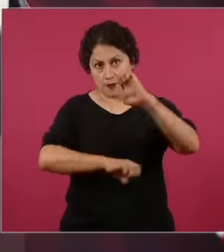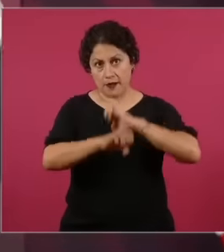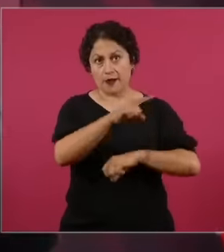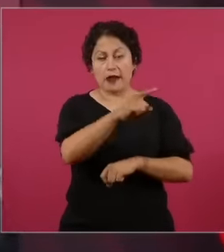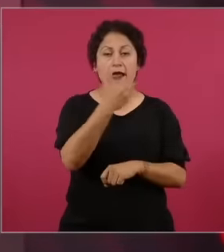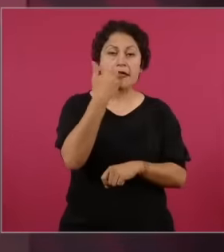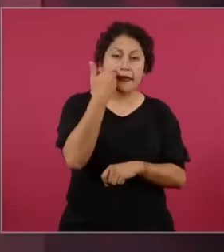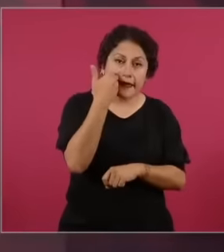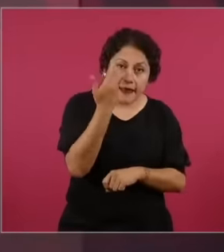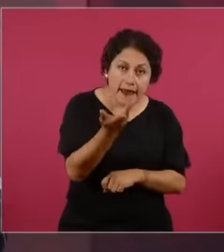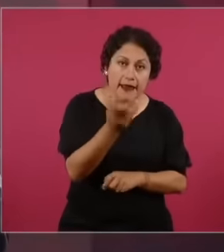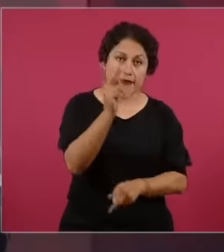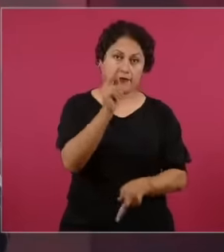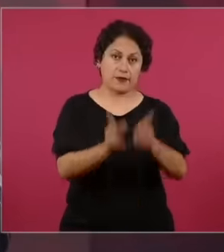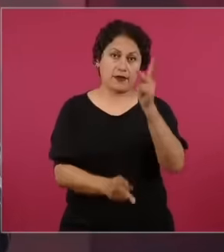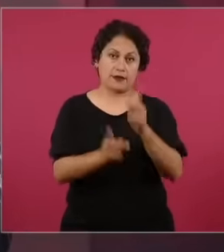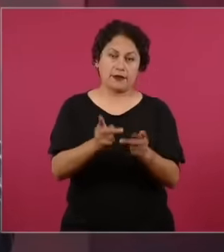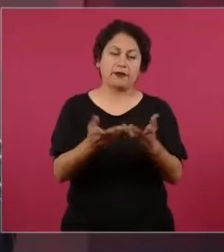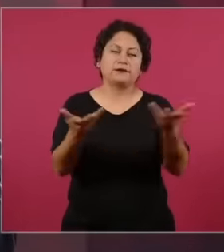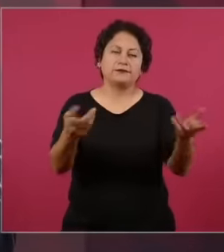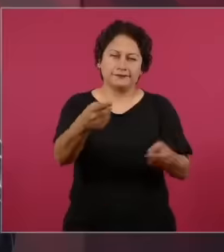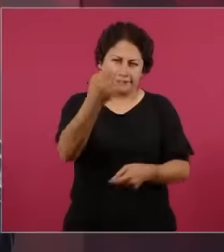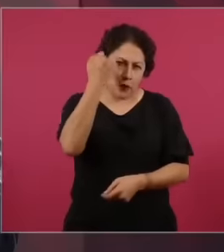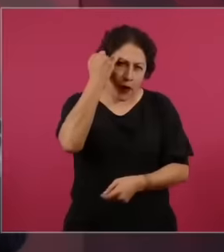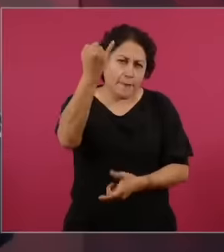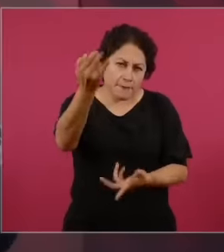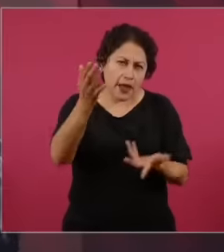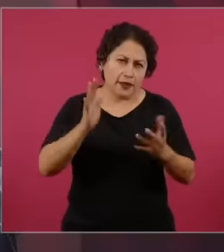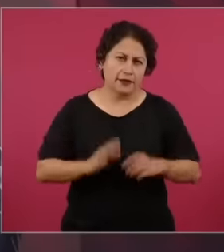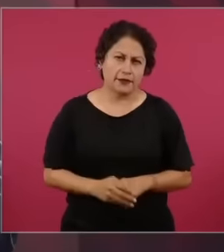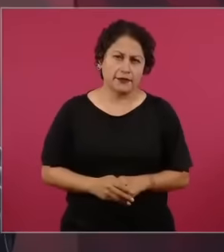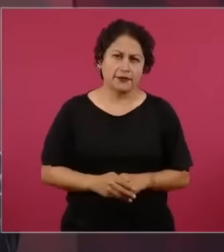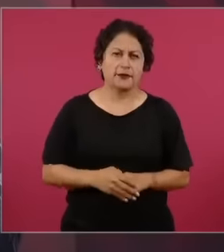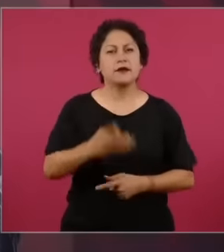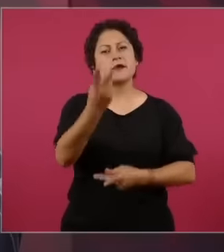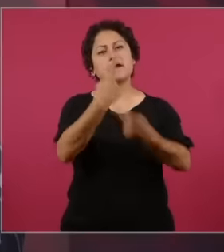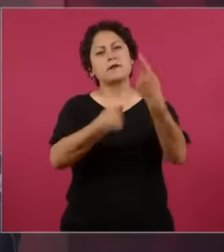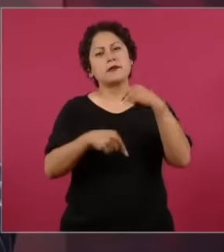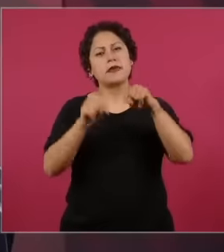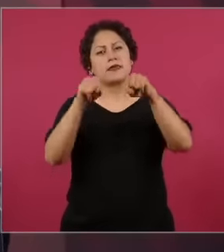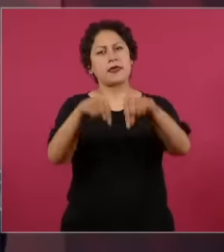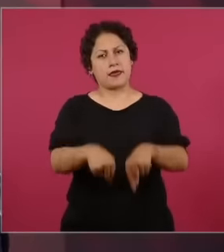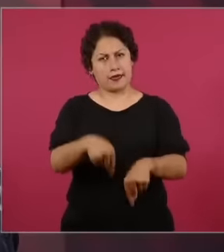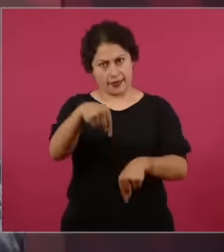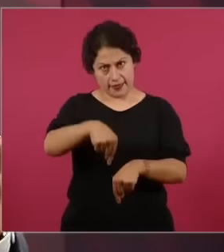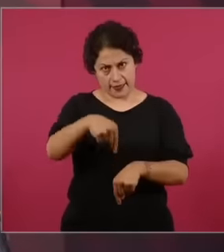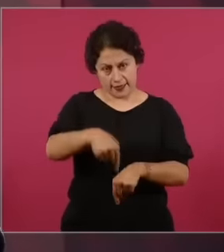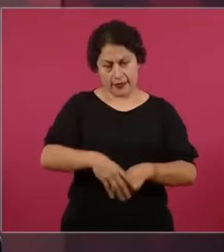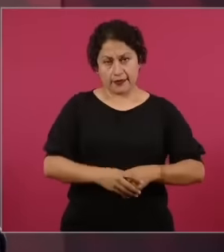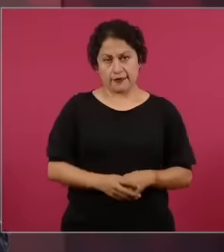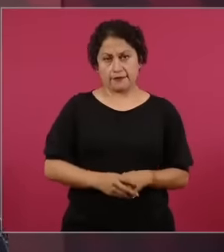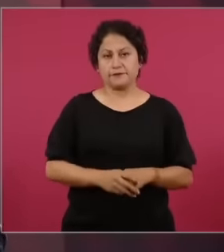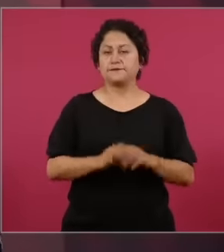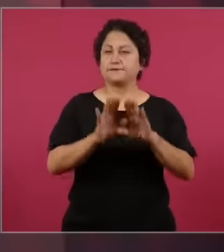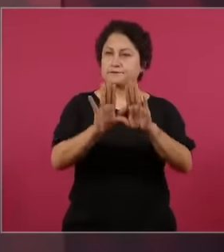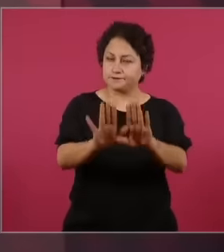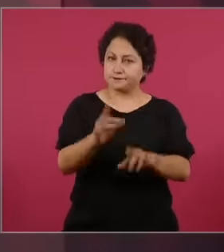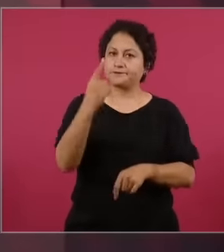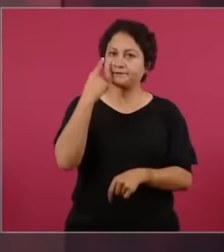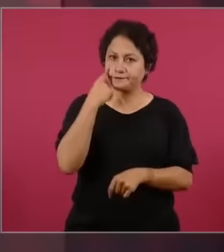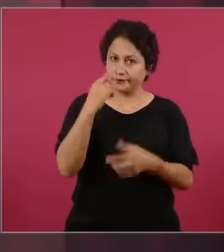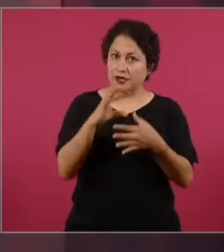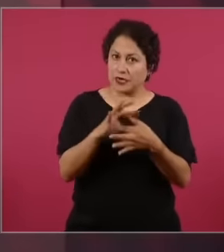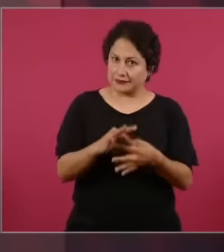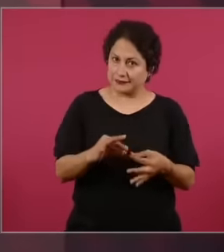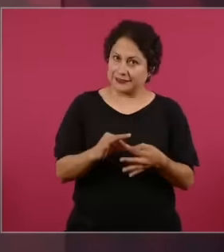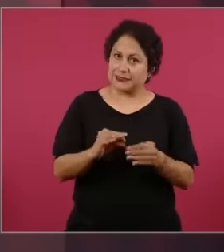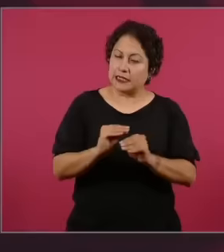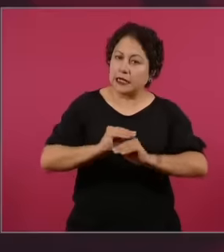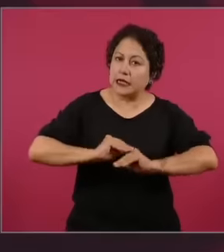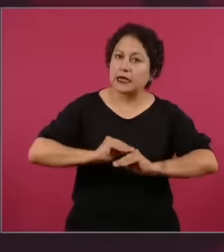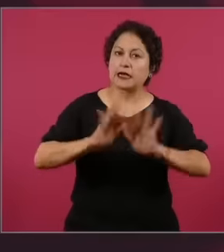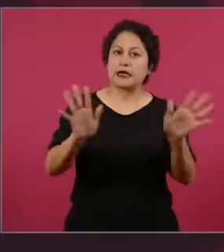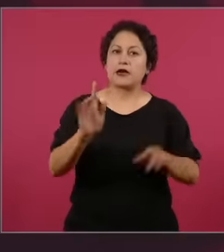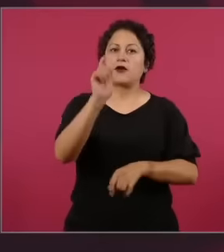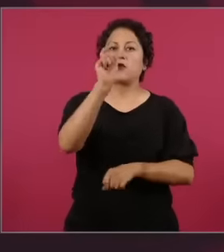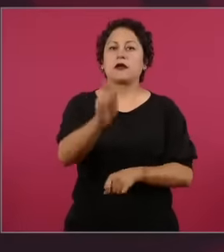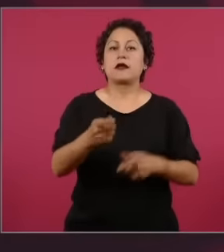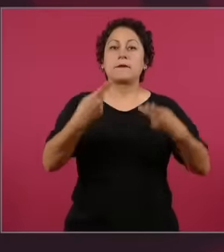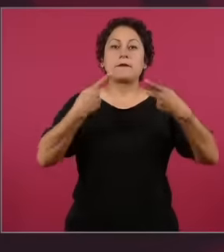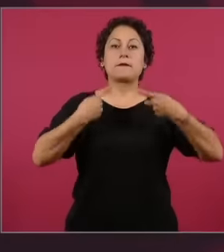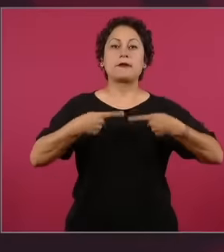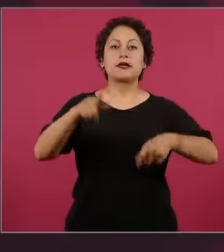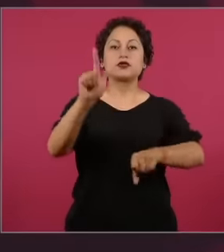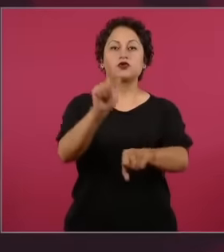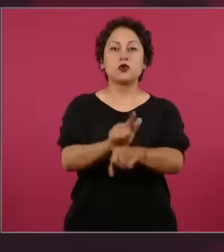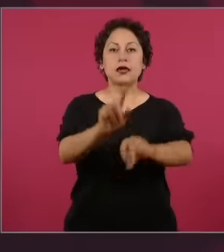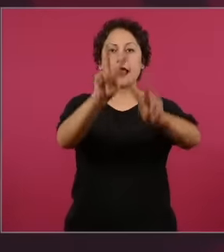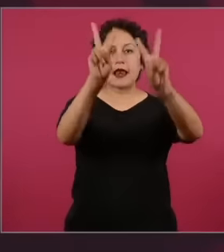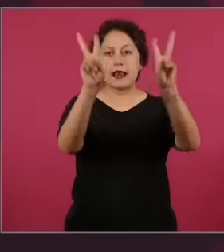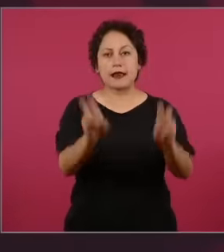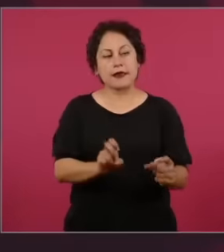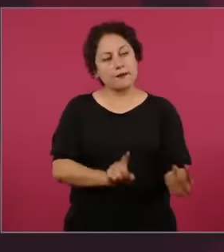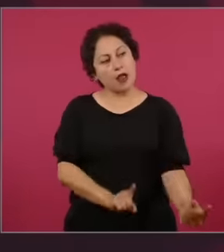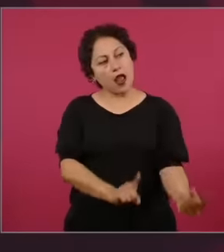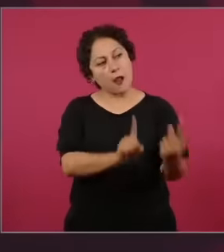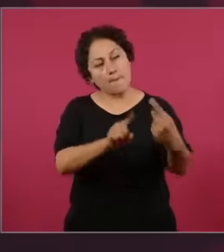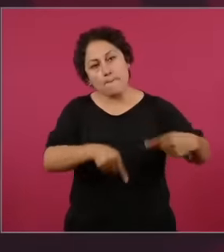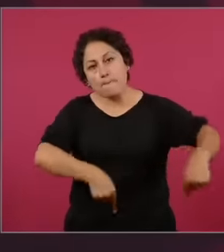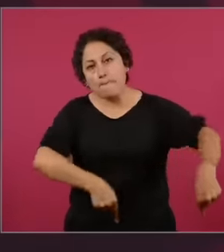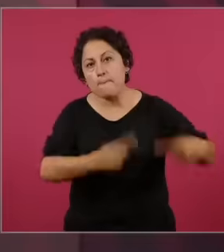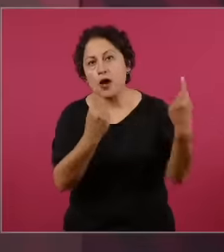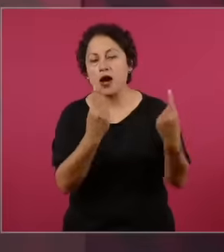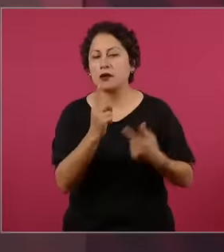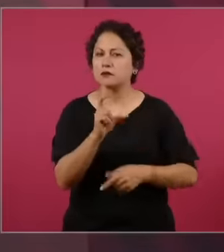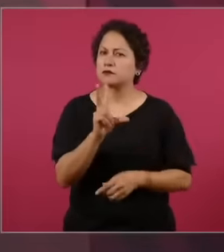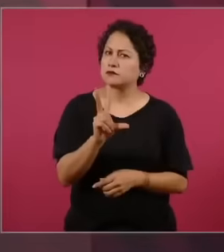here and I emphasize it again, it is not a personal matter, we have maintained very